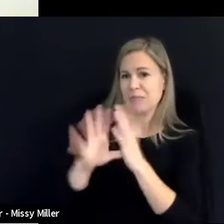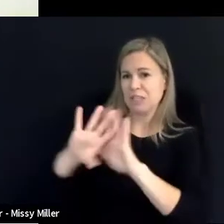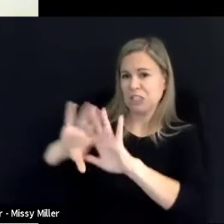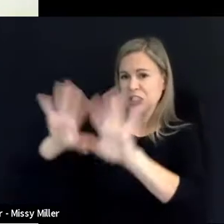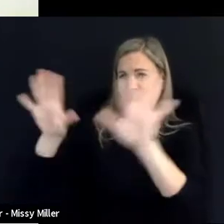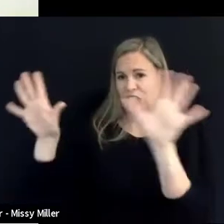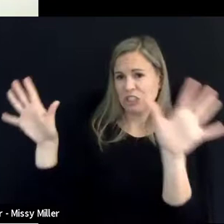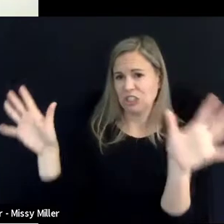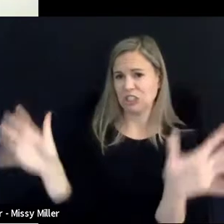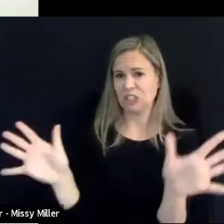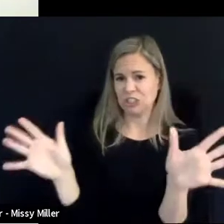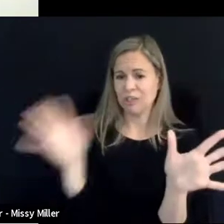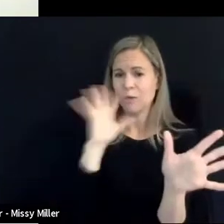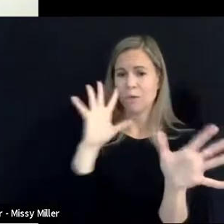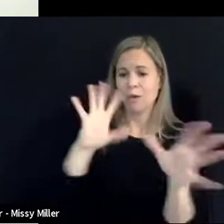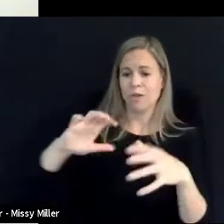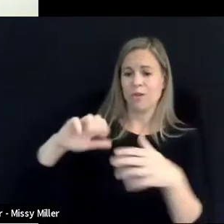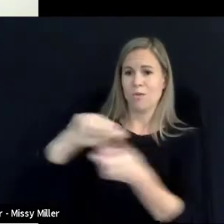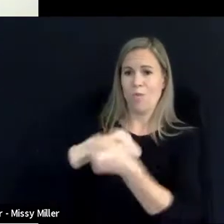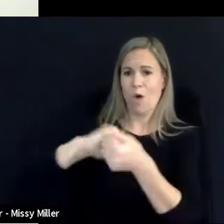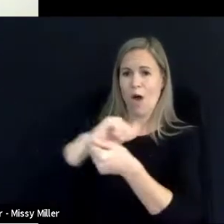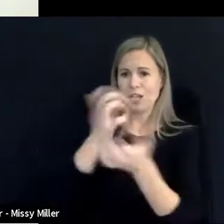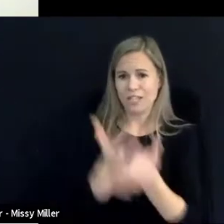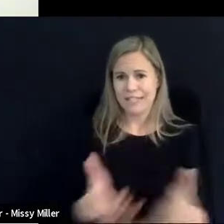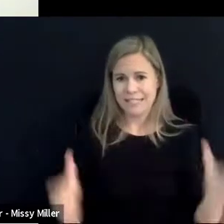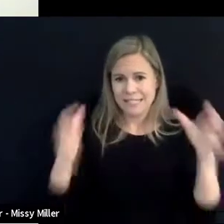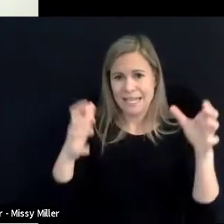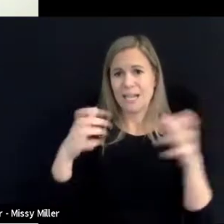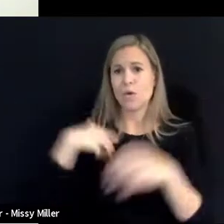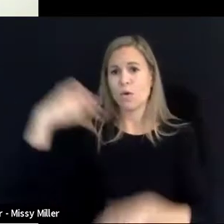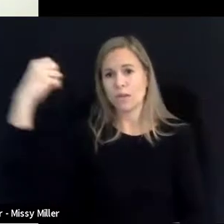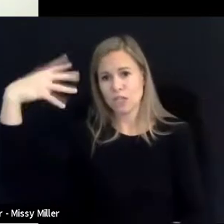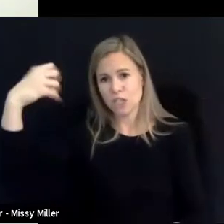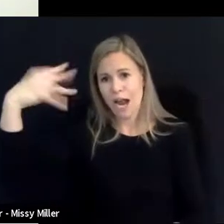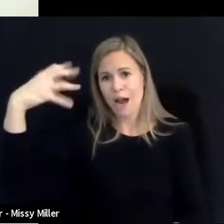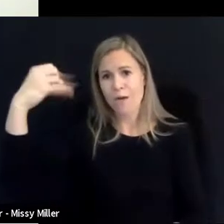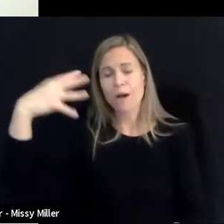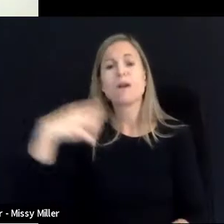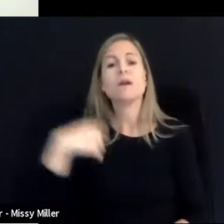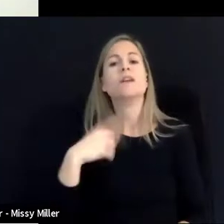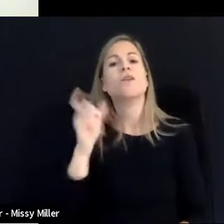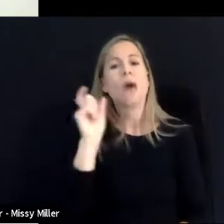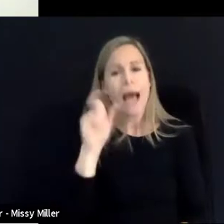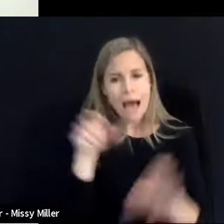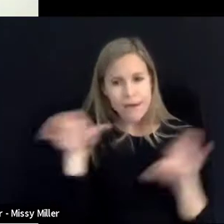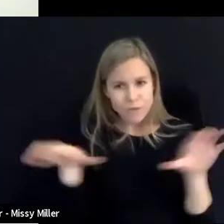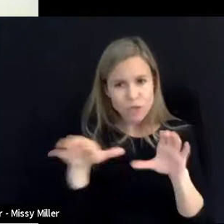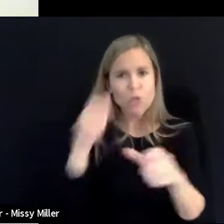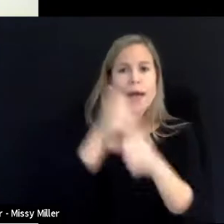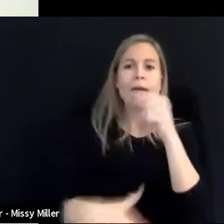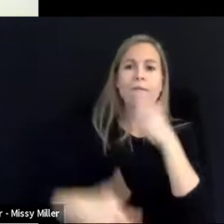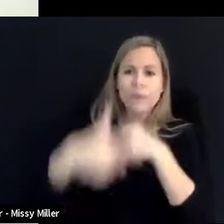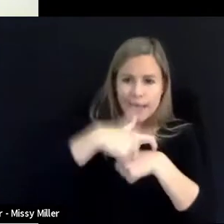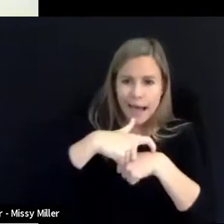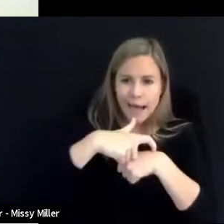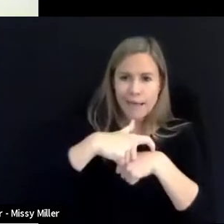in the sink and then get into the shower. We're going through that every time. We can't sometimes, sticking him in the tub. No, it's gotta be every time.